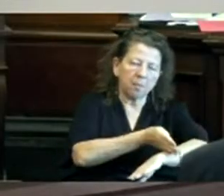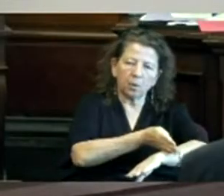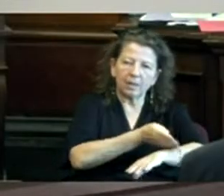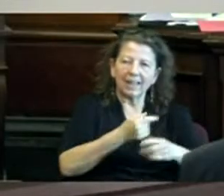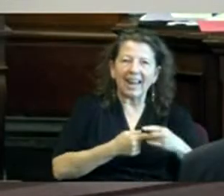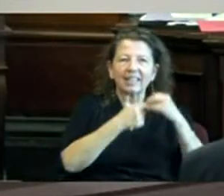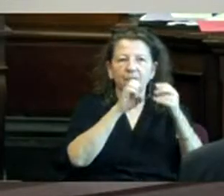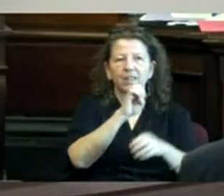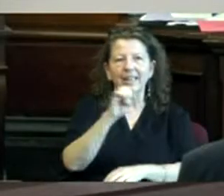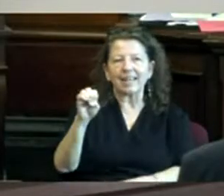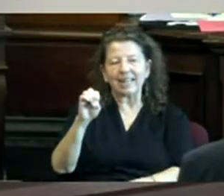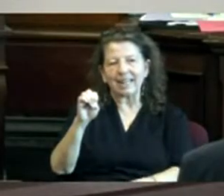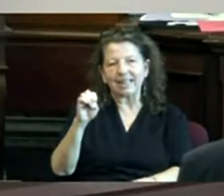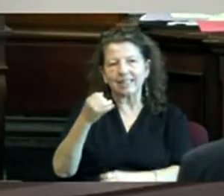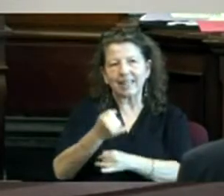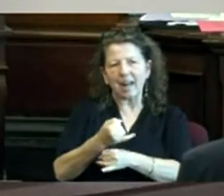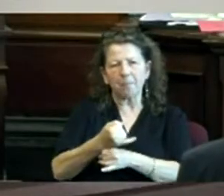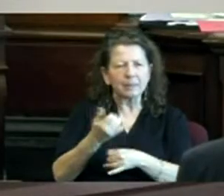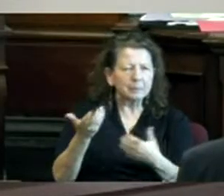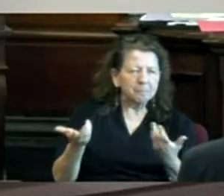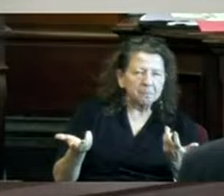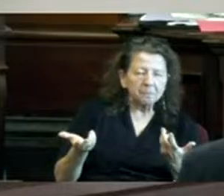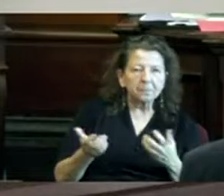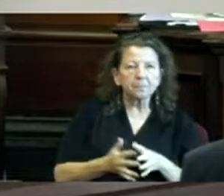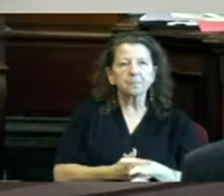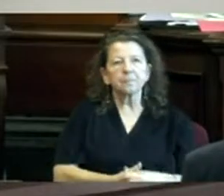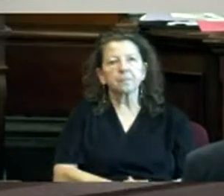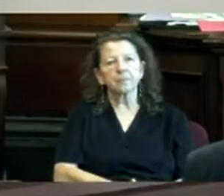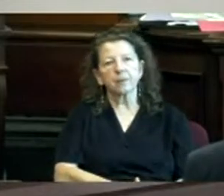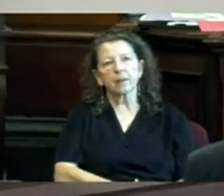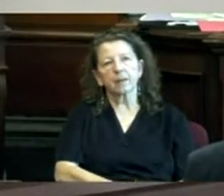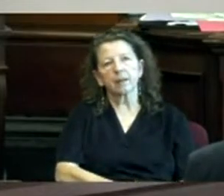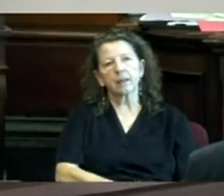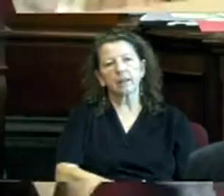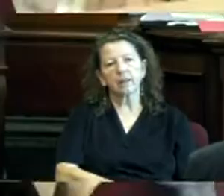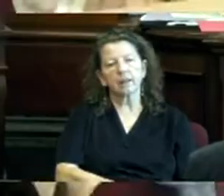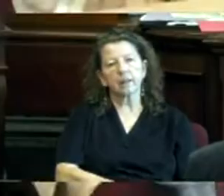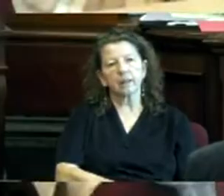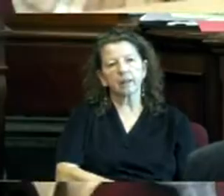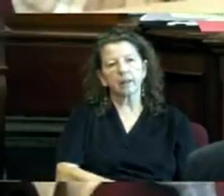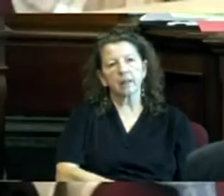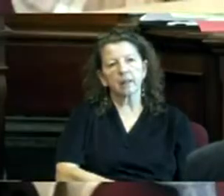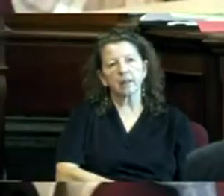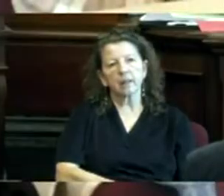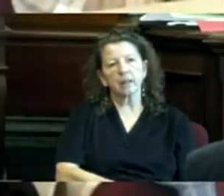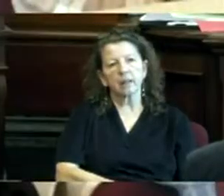schools had security upgrades, with exception of the East